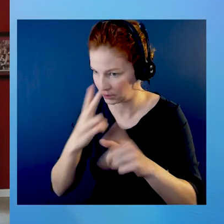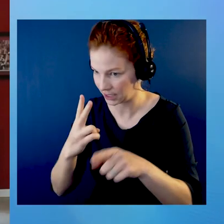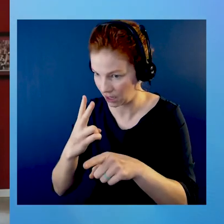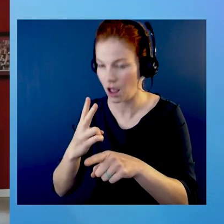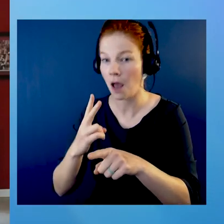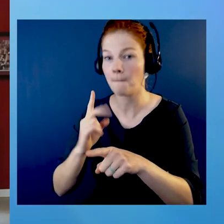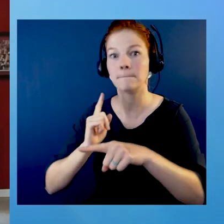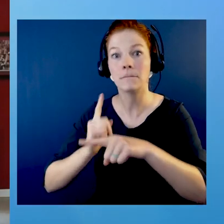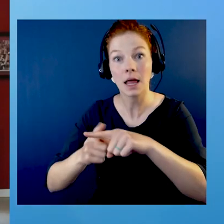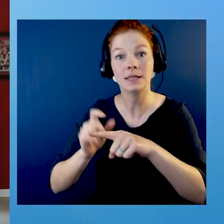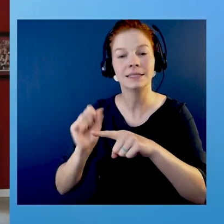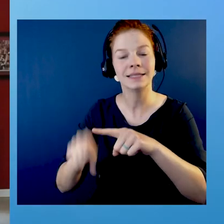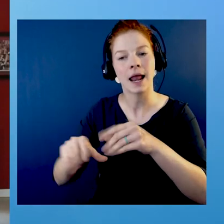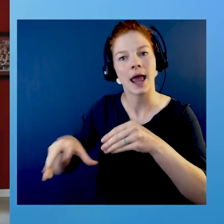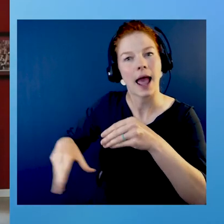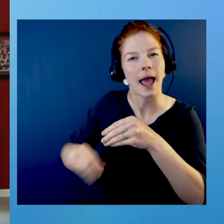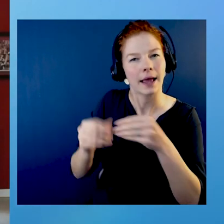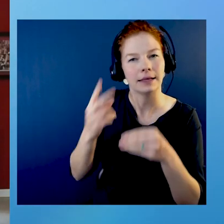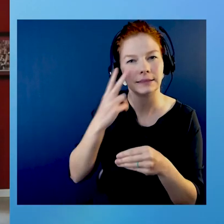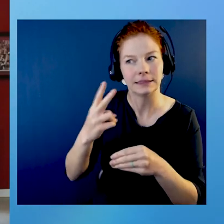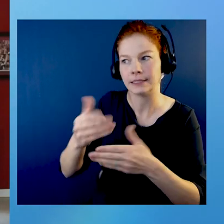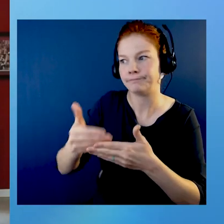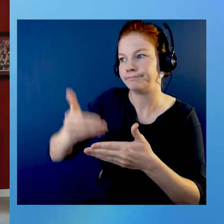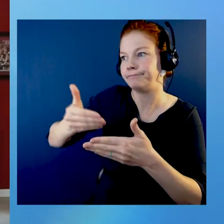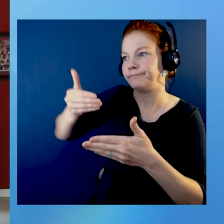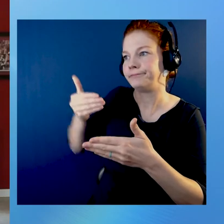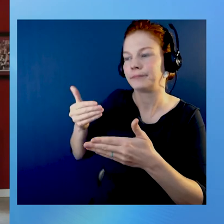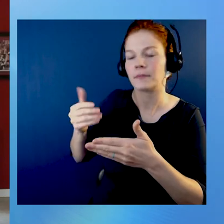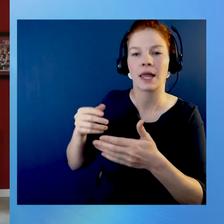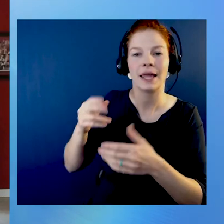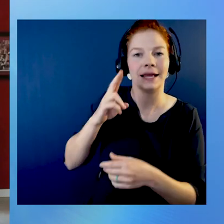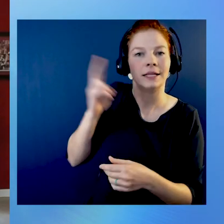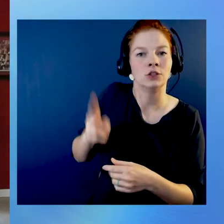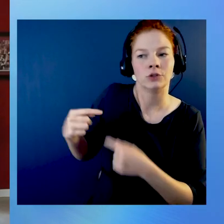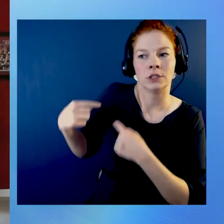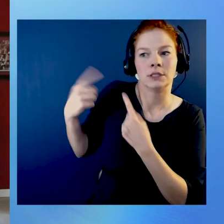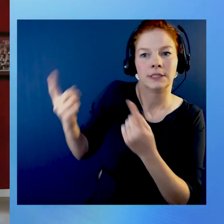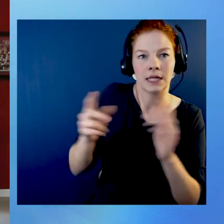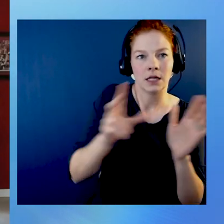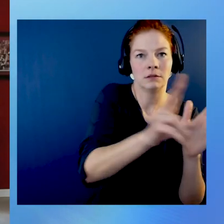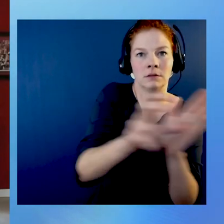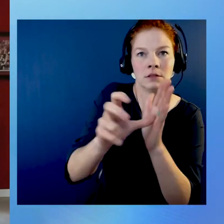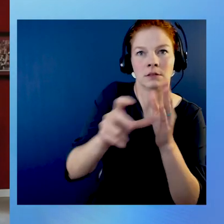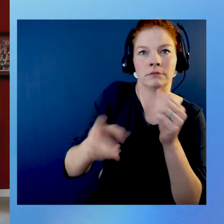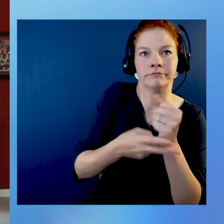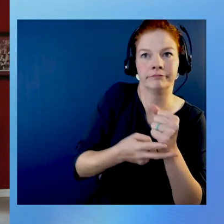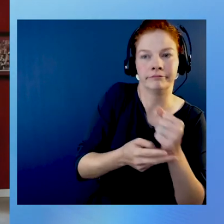overlay things like historical data readings from those sensors over time or supplement that with